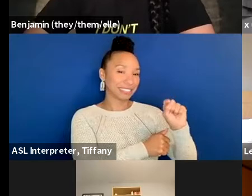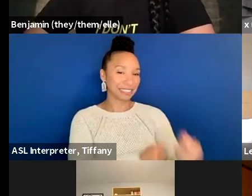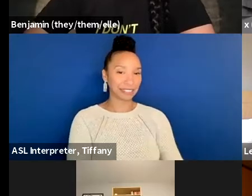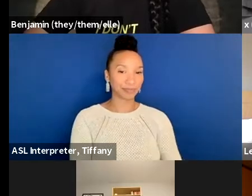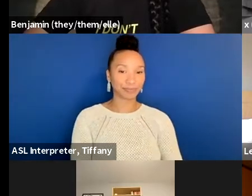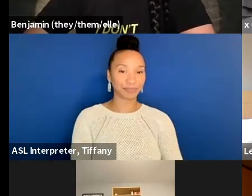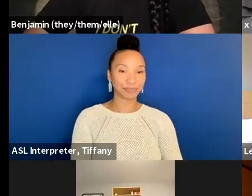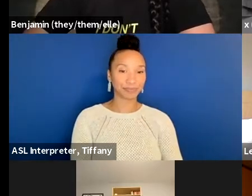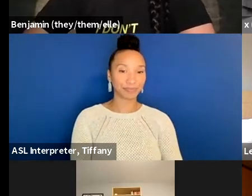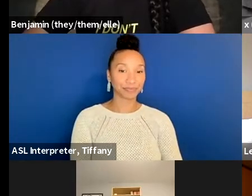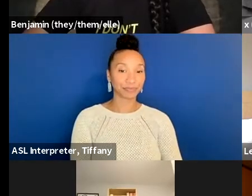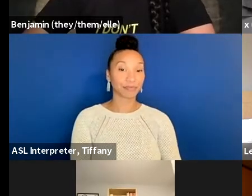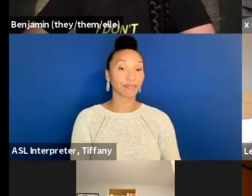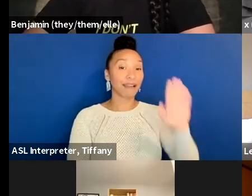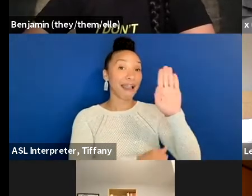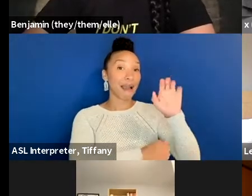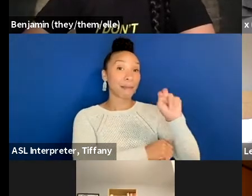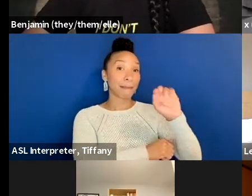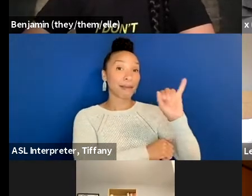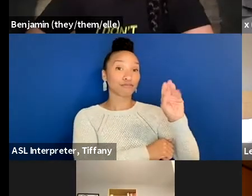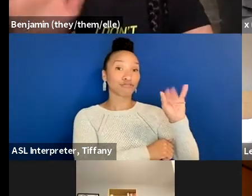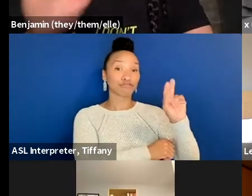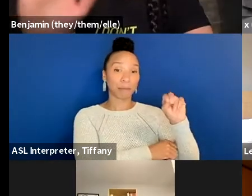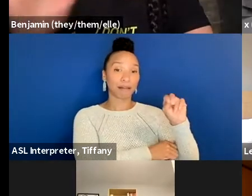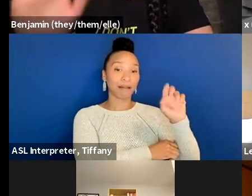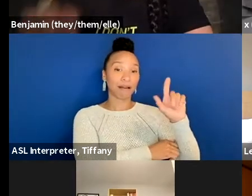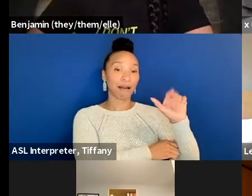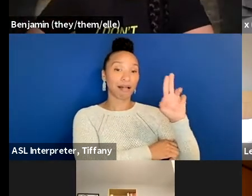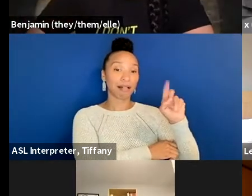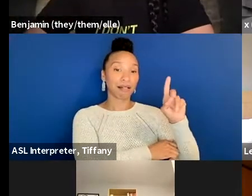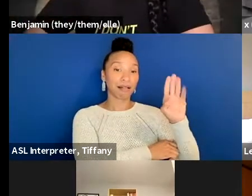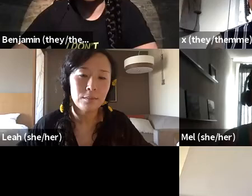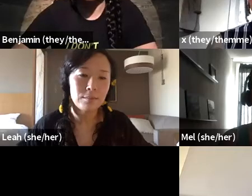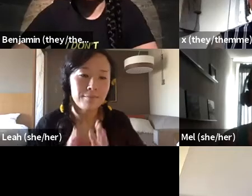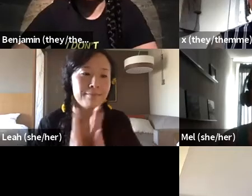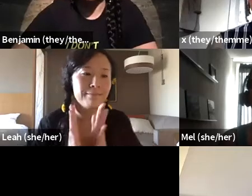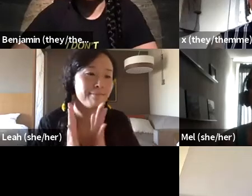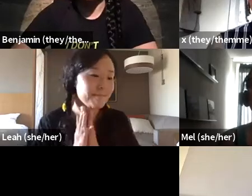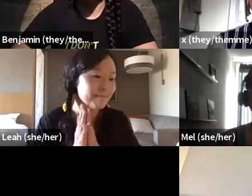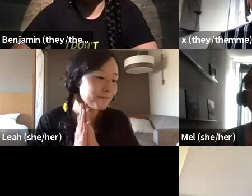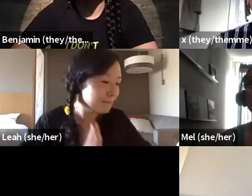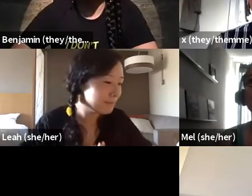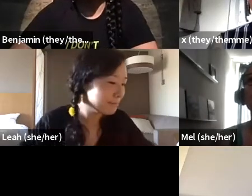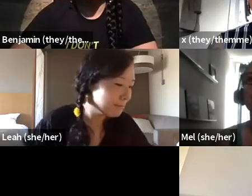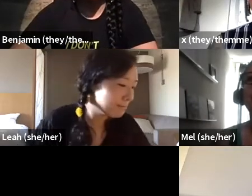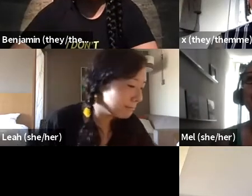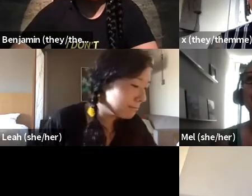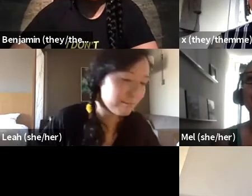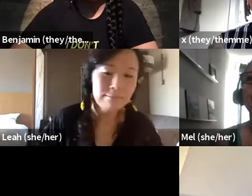Kirya Traber (she/her): Benjamin uses their art and facilitation to transform individual witness into collective action as a queer trans national adoptee.